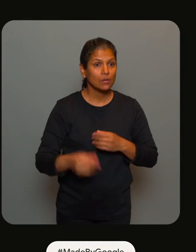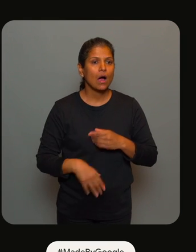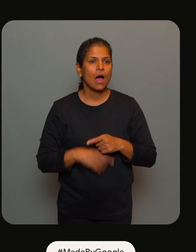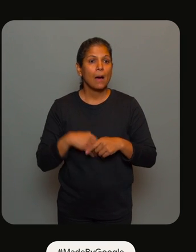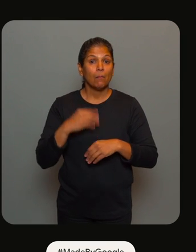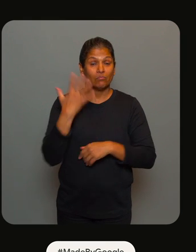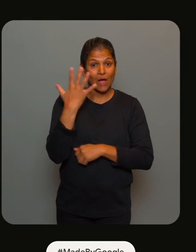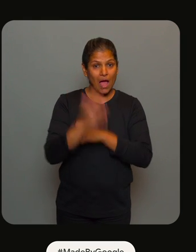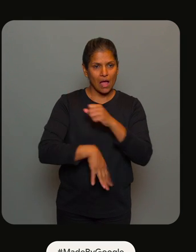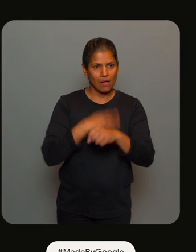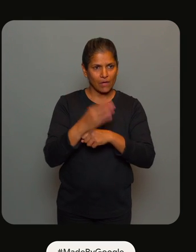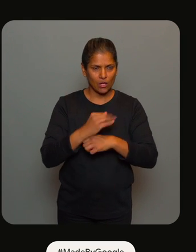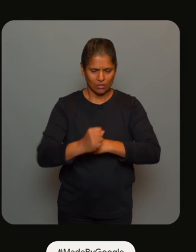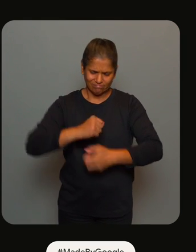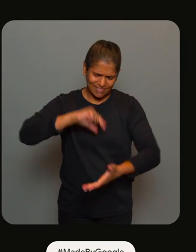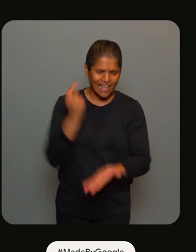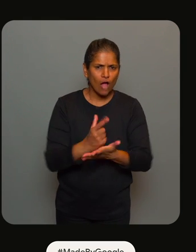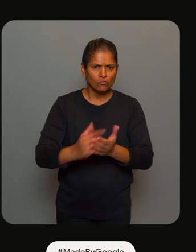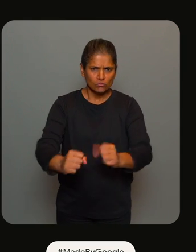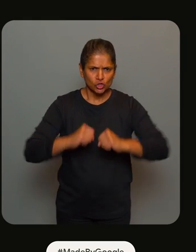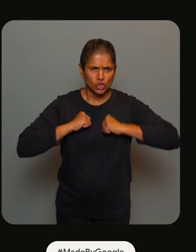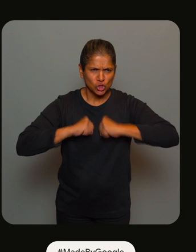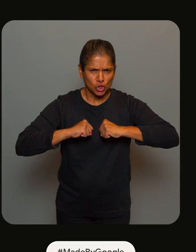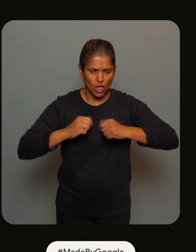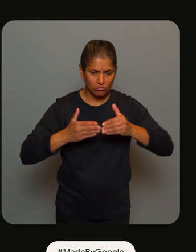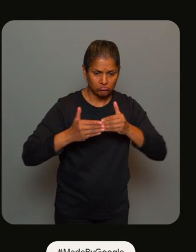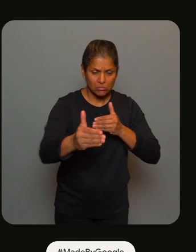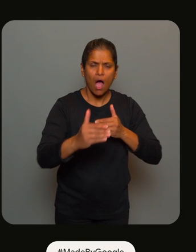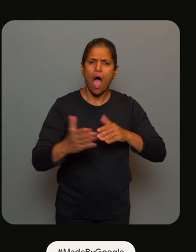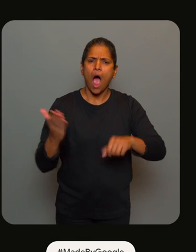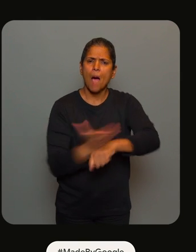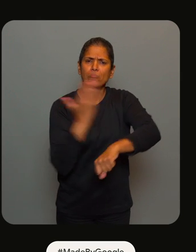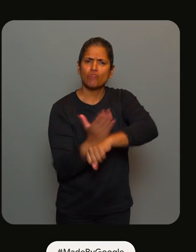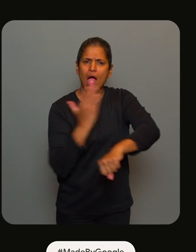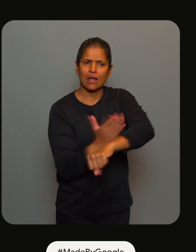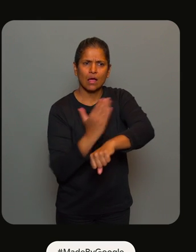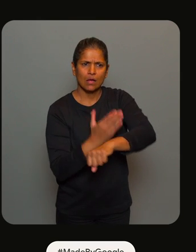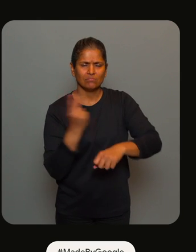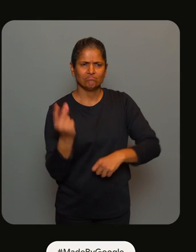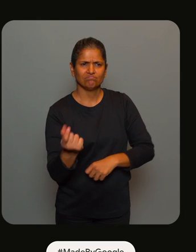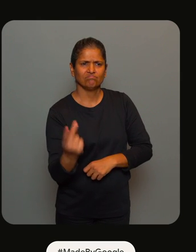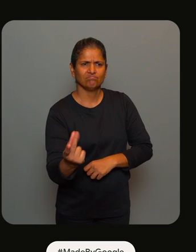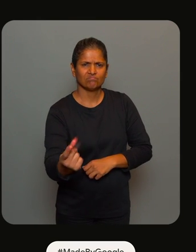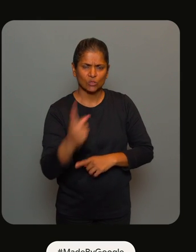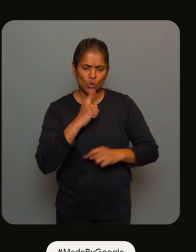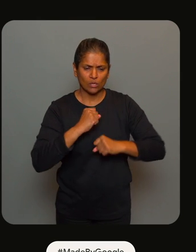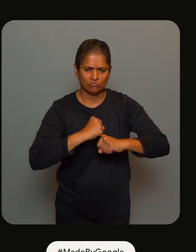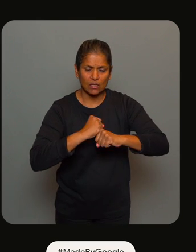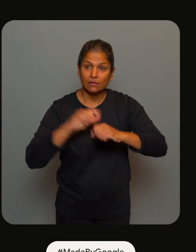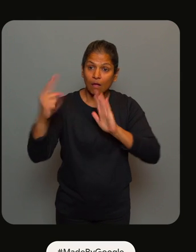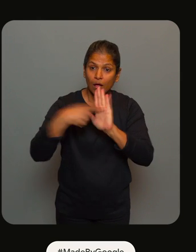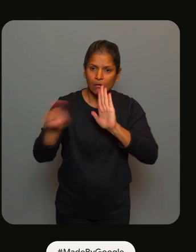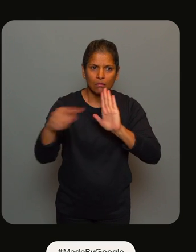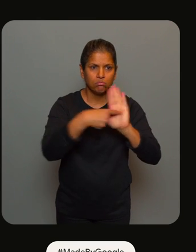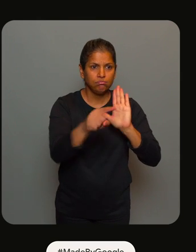so your phone gets the latest security protections over time. When it comes to protecting your personal information,